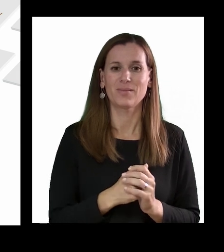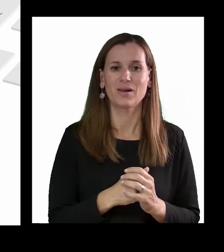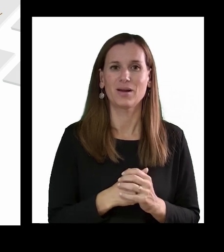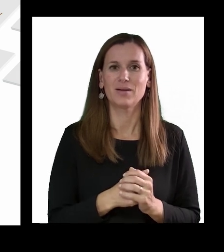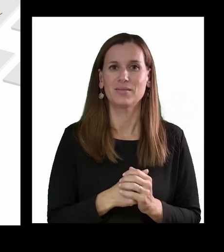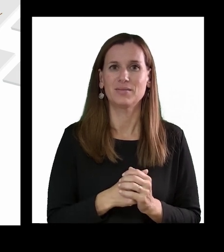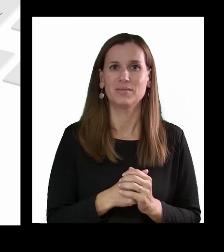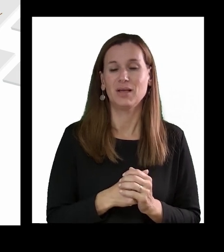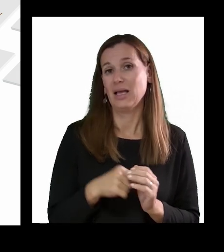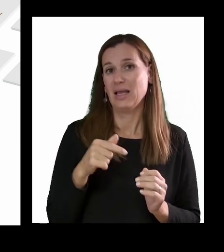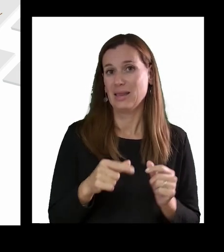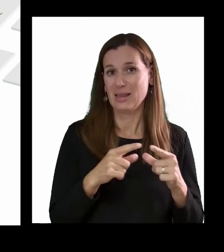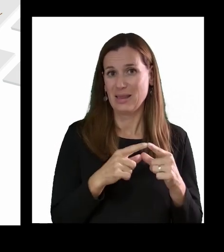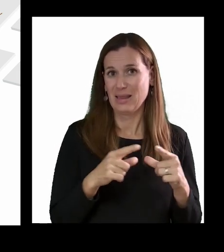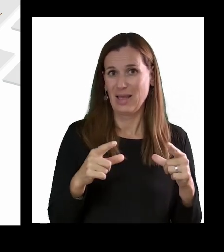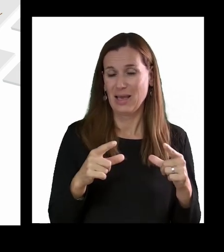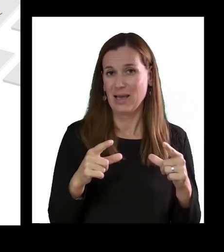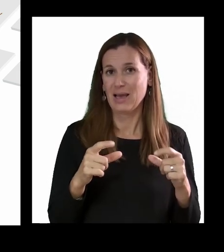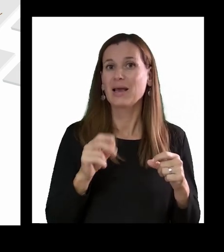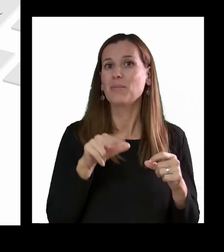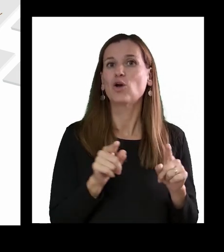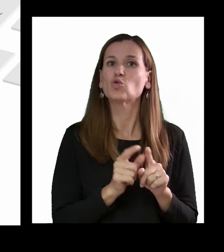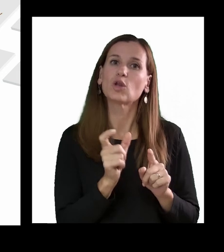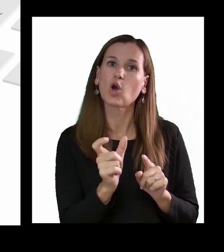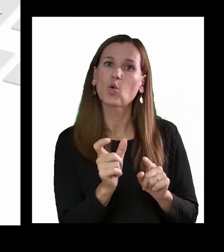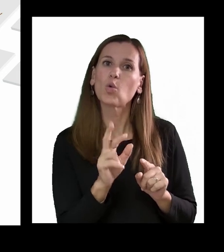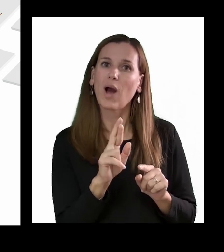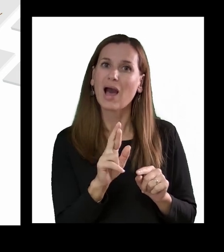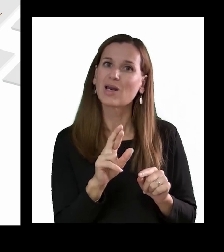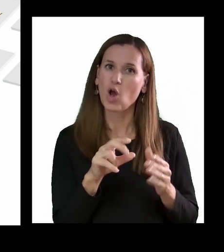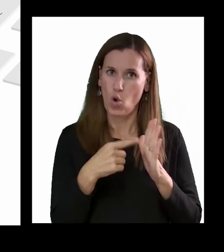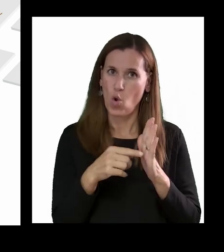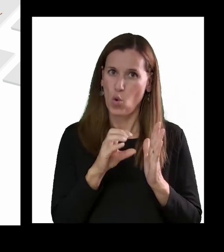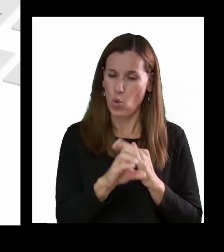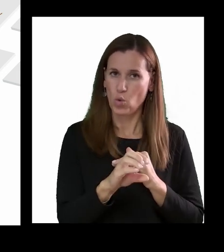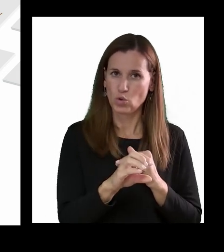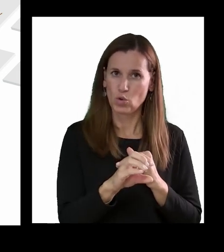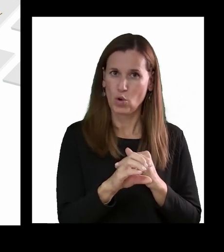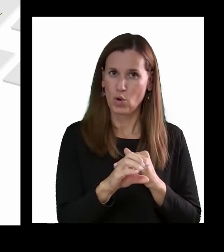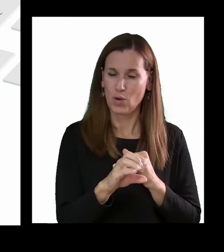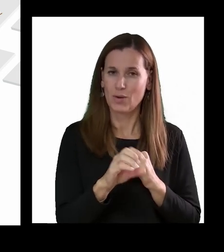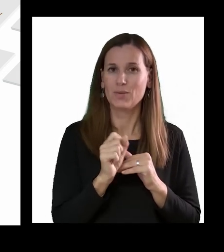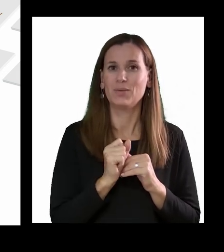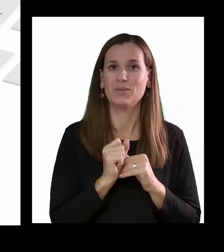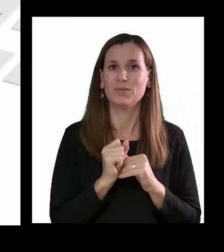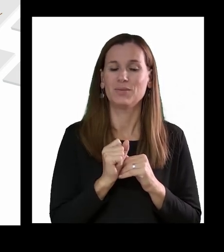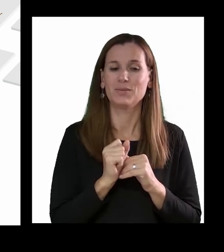But these cards have a QR code that can work or with an application, a mobile application done for